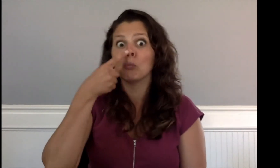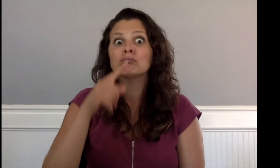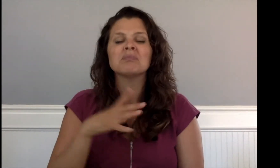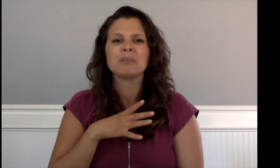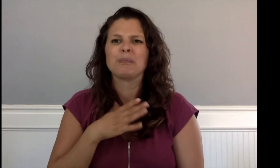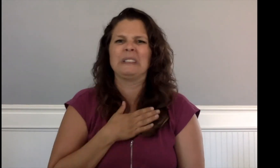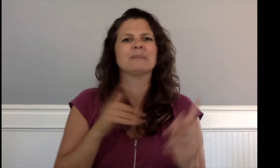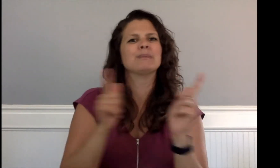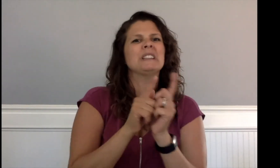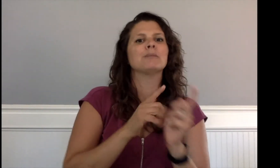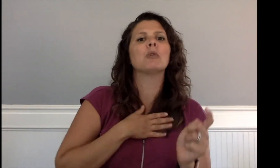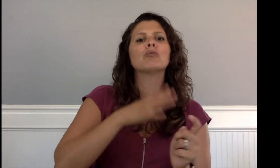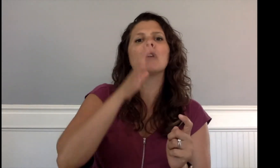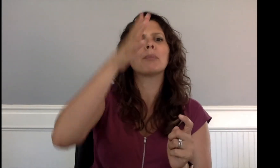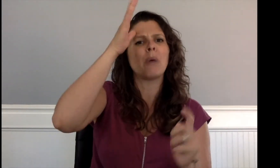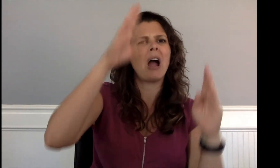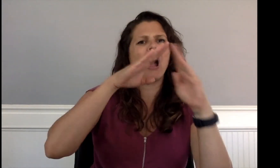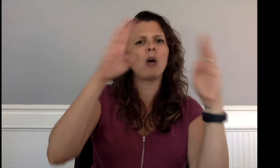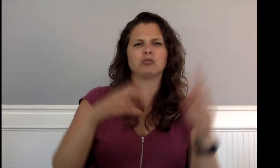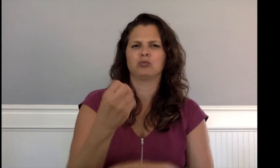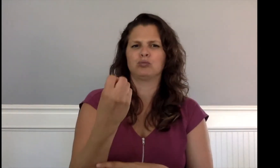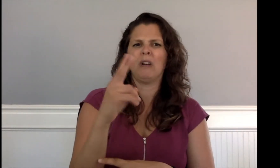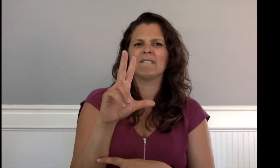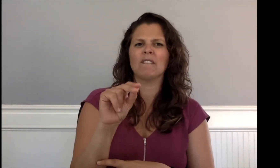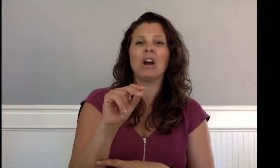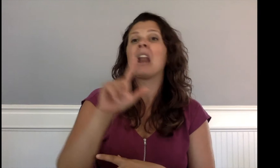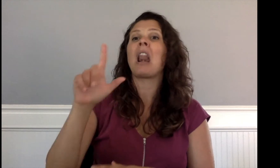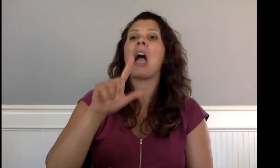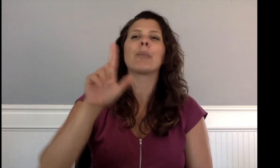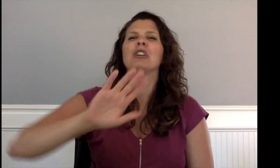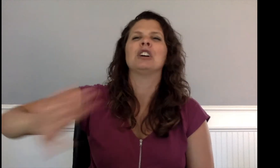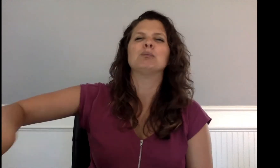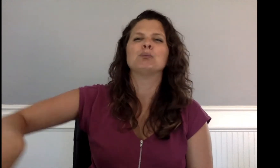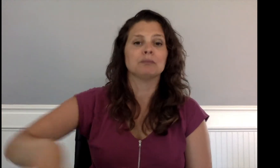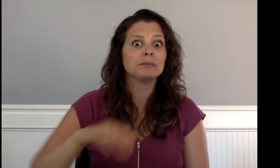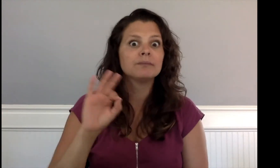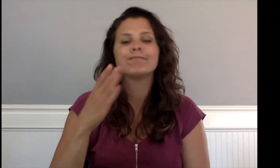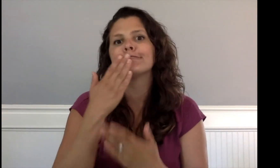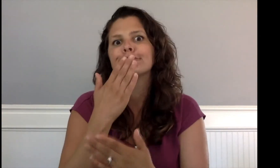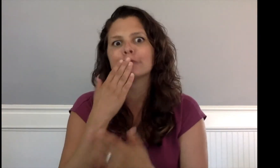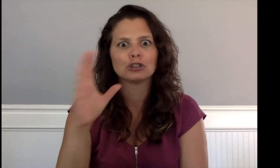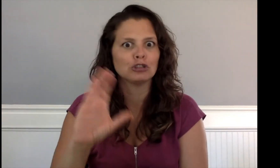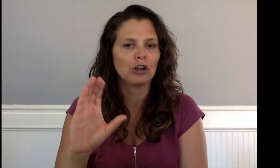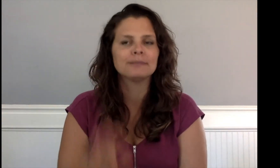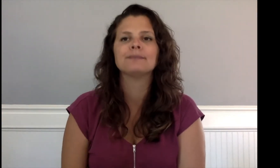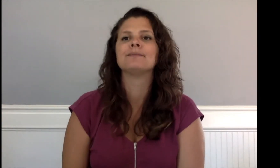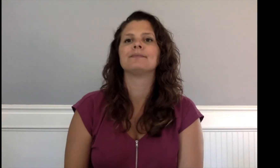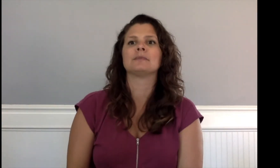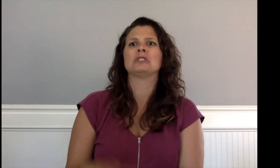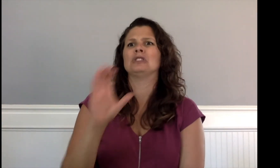and me? If yes, meet me at my grandparents' house at 12:30 p.m. instead of meeting at the library. Thanks, Charlie."